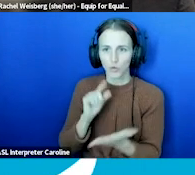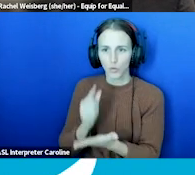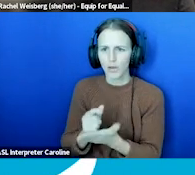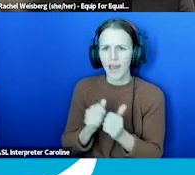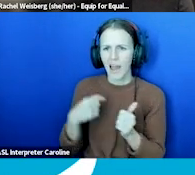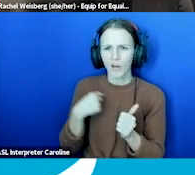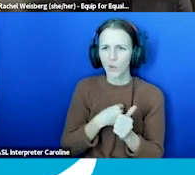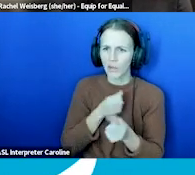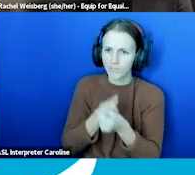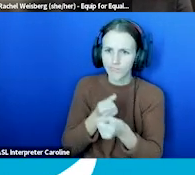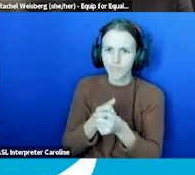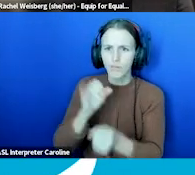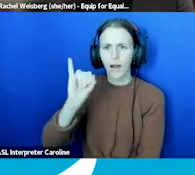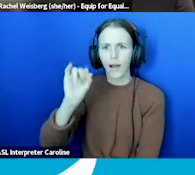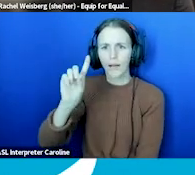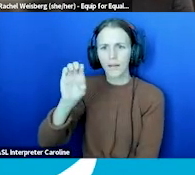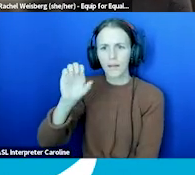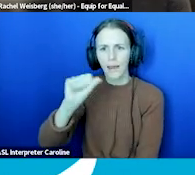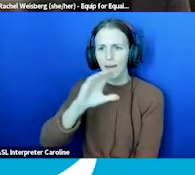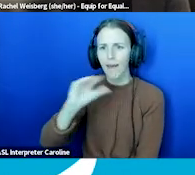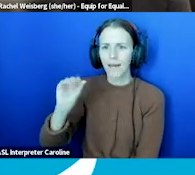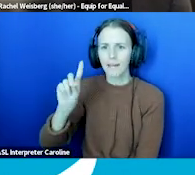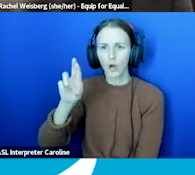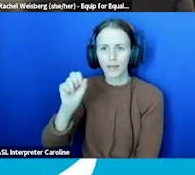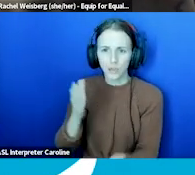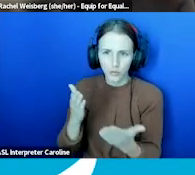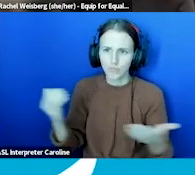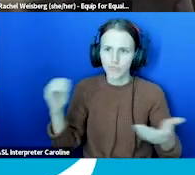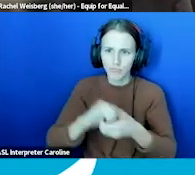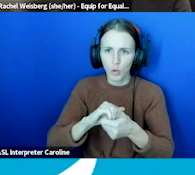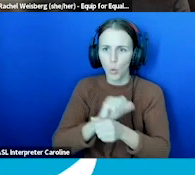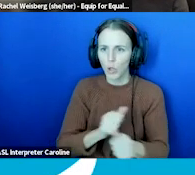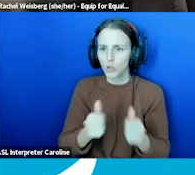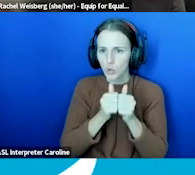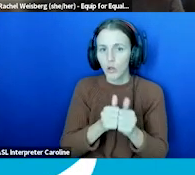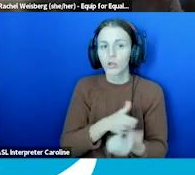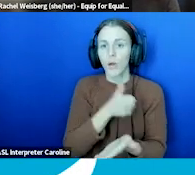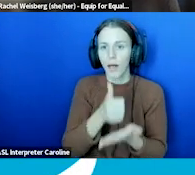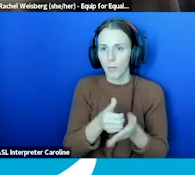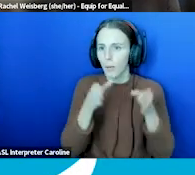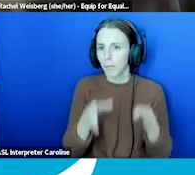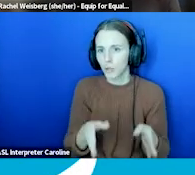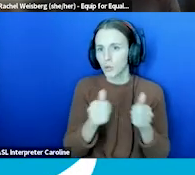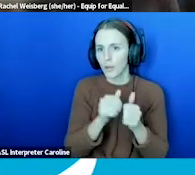A SEPARATION. TO SEE THEIR ROLE AFTER THE STUDENT HAS GRADUATED. HOW CAN WE